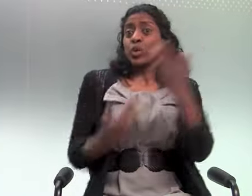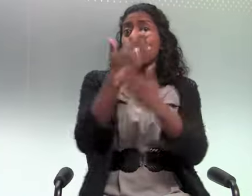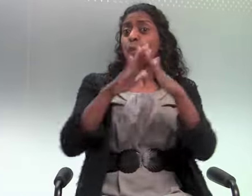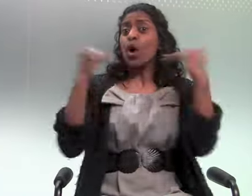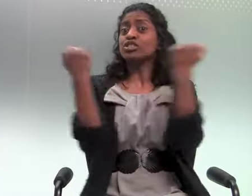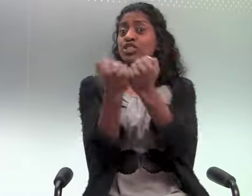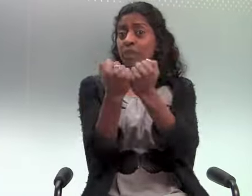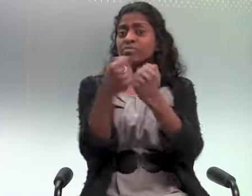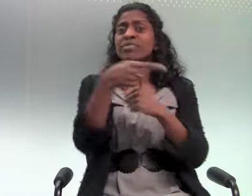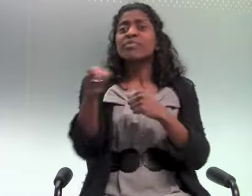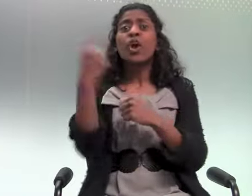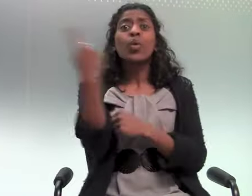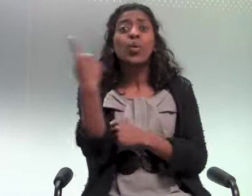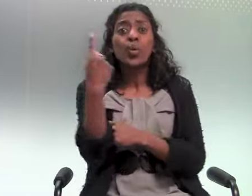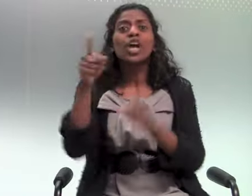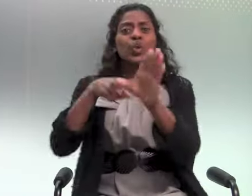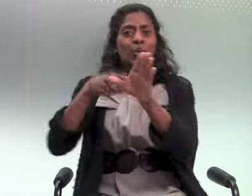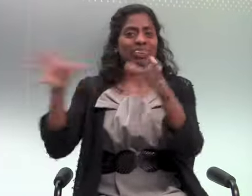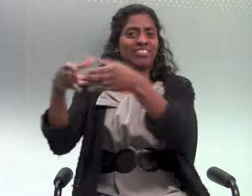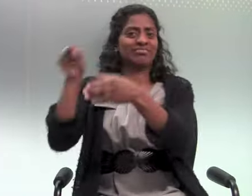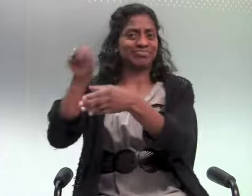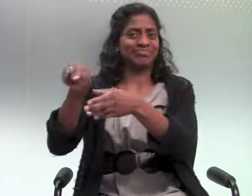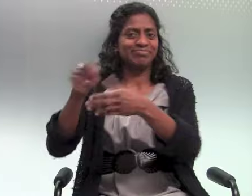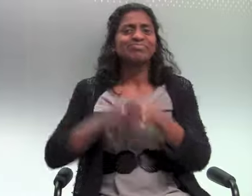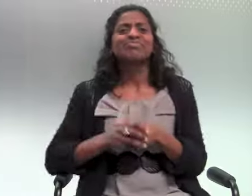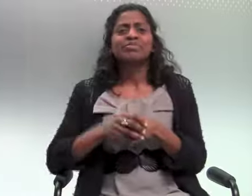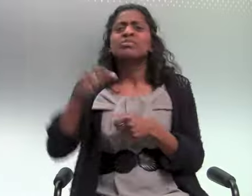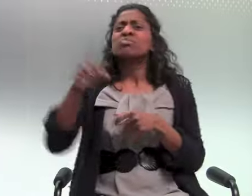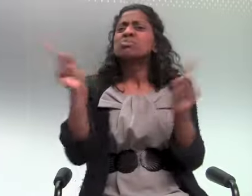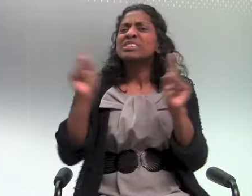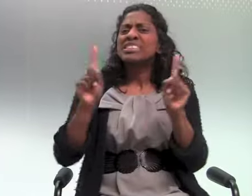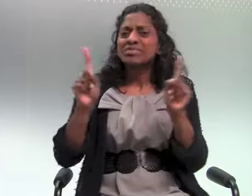Deafinitely Youth Theatre will be running a week of workshops during the Easter holidays